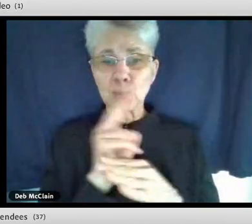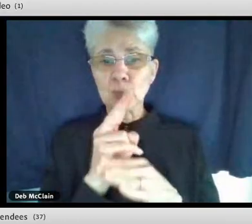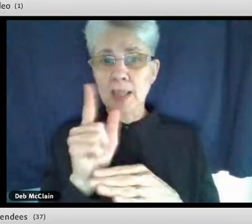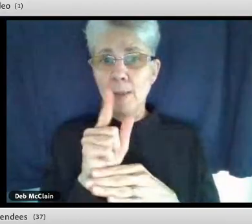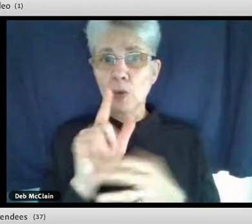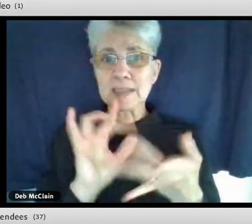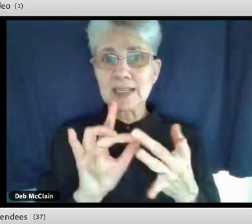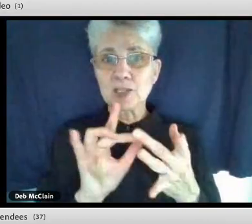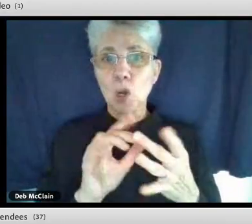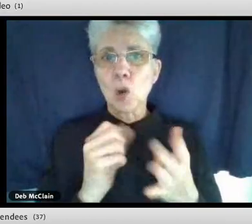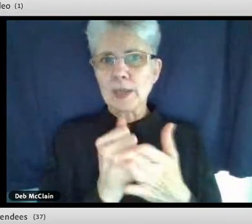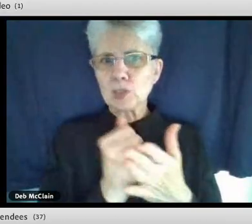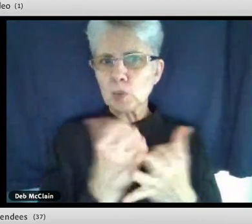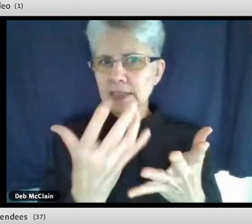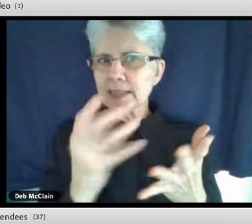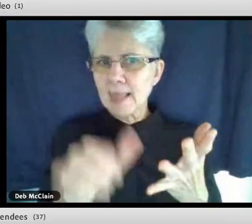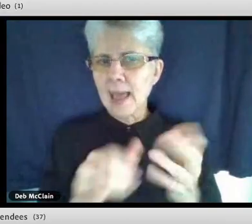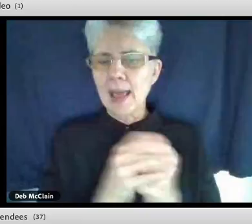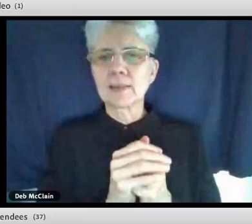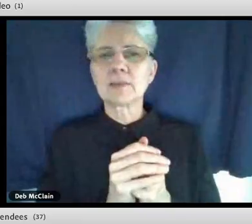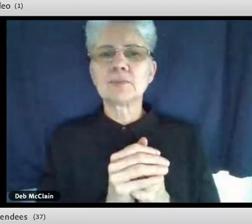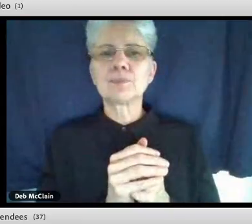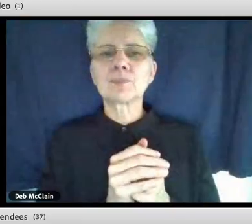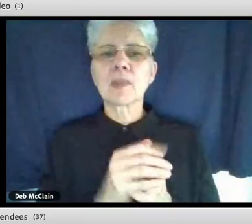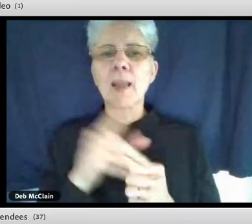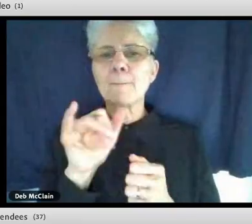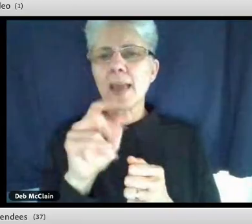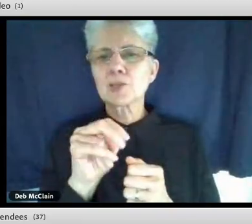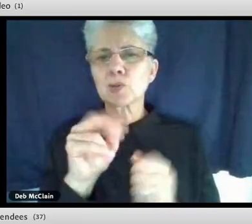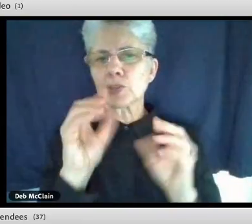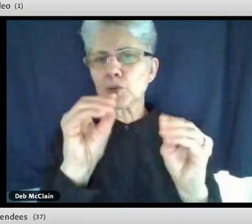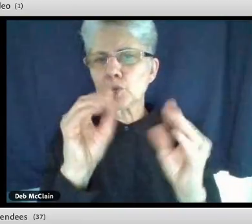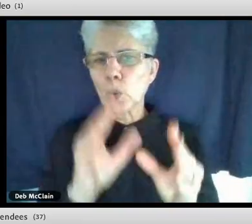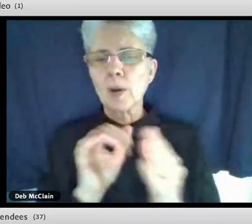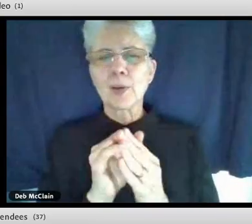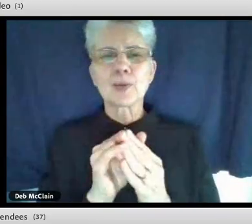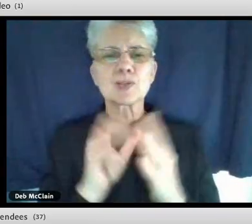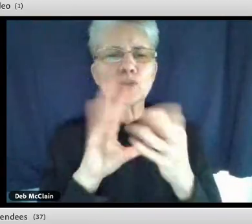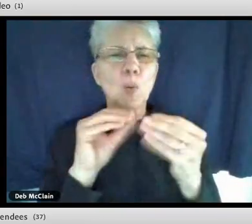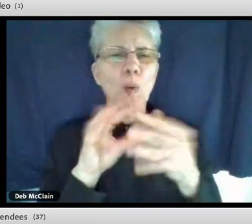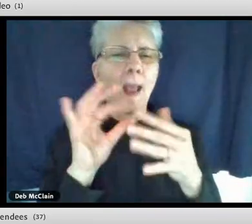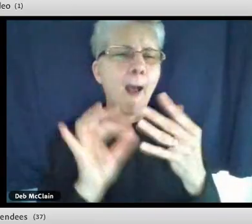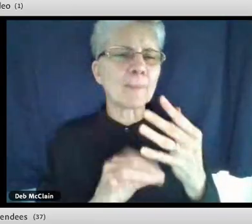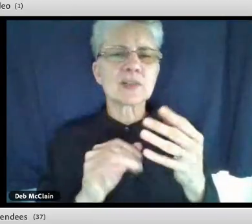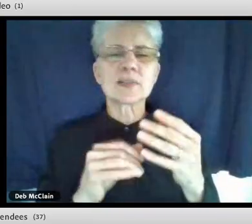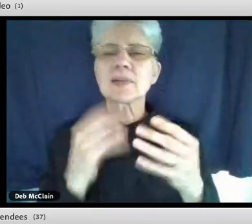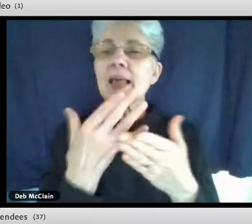how to access a library's digital resources, patron tutorials, Dial-A-Story option,